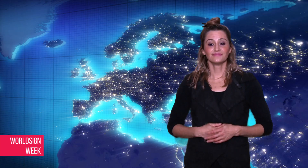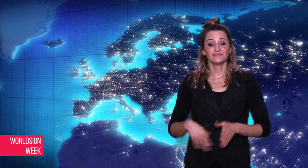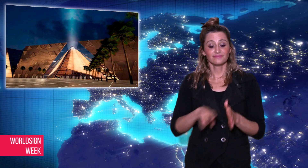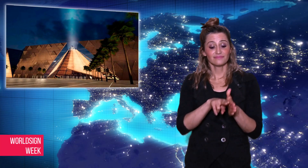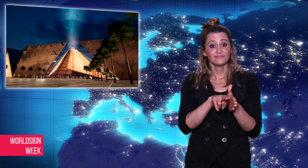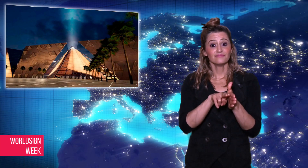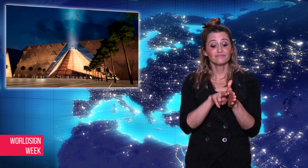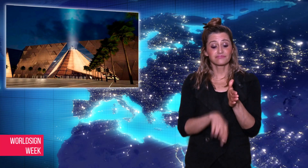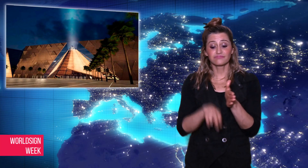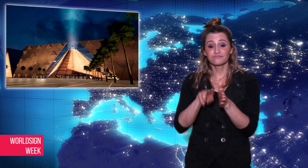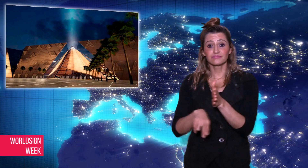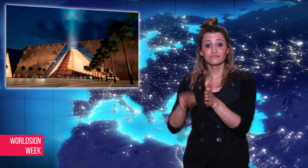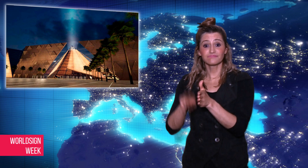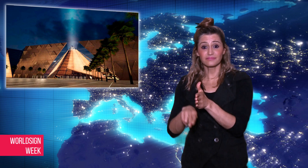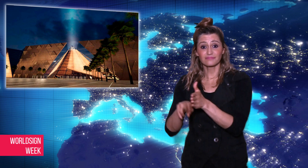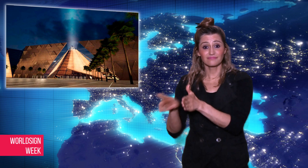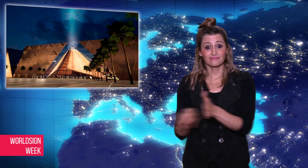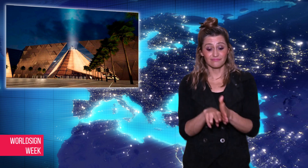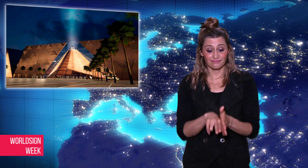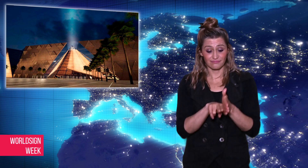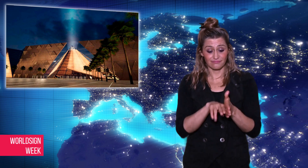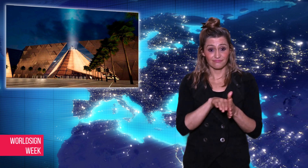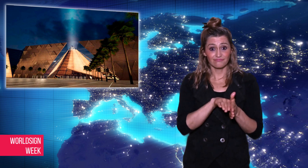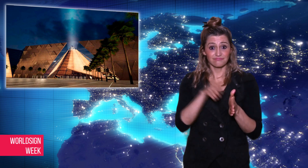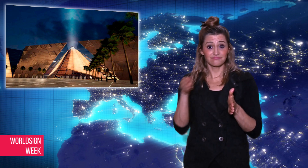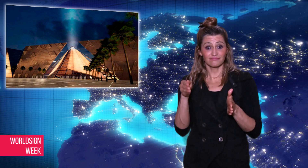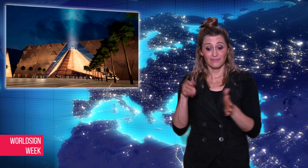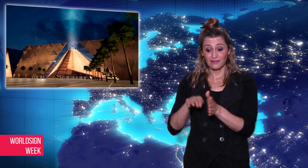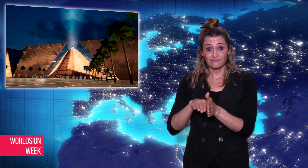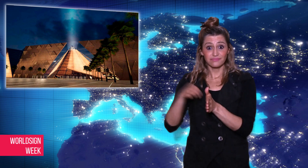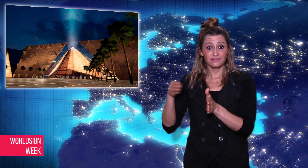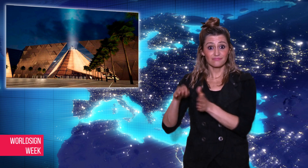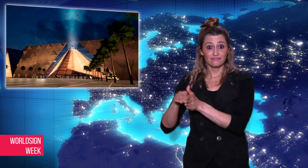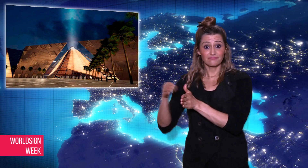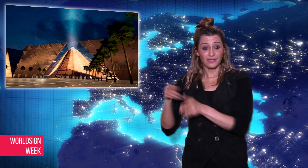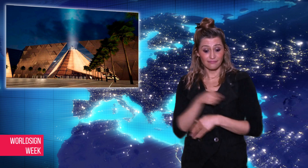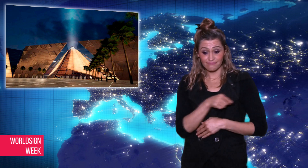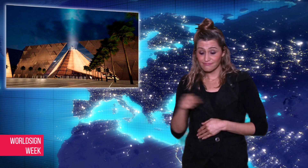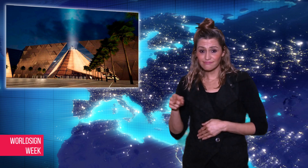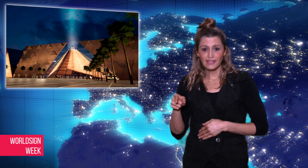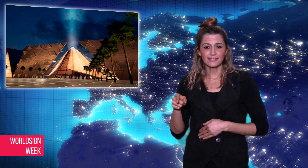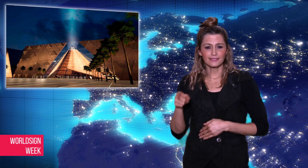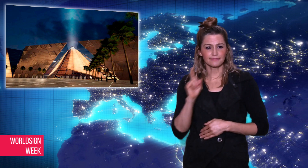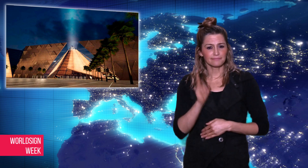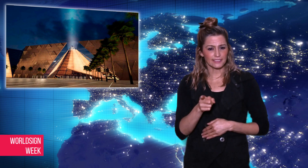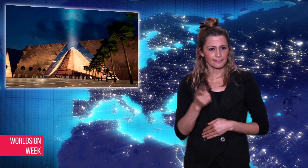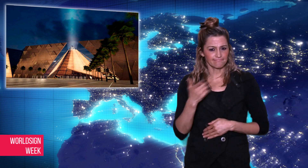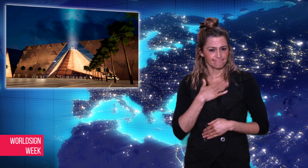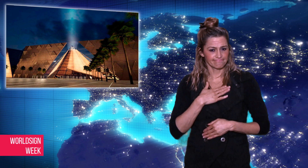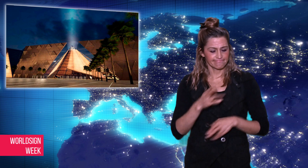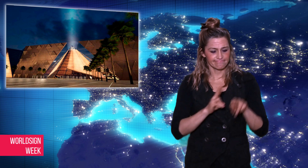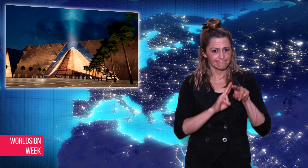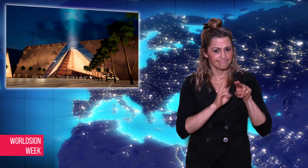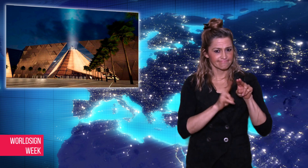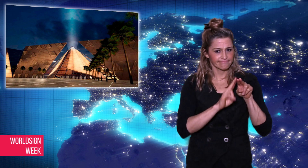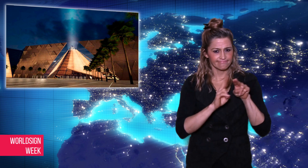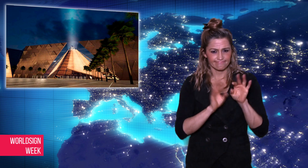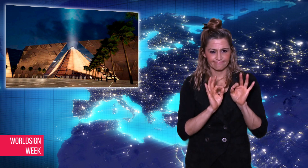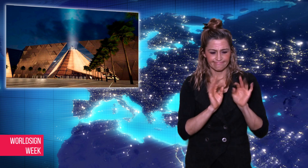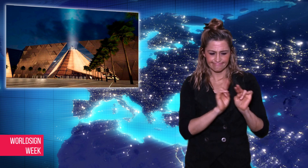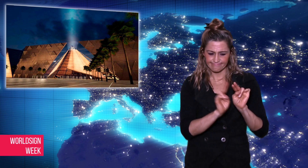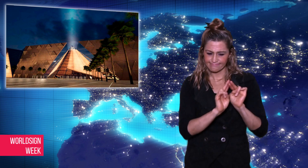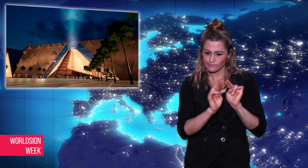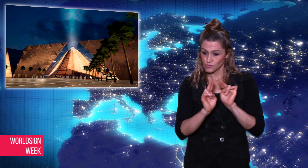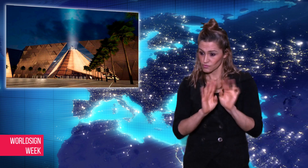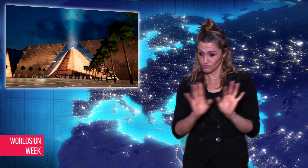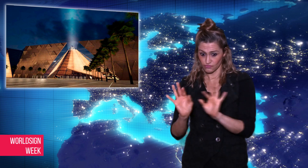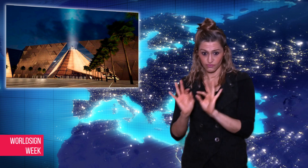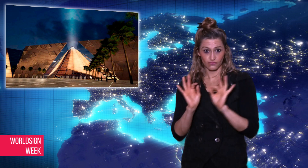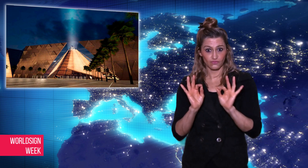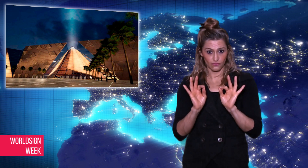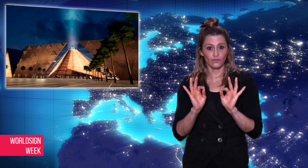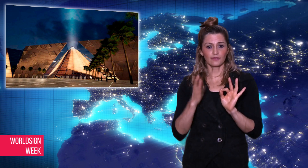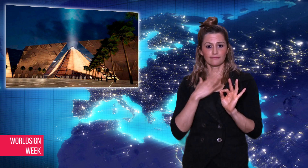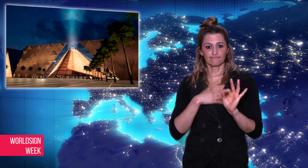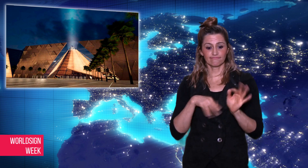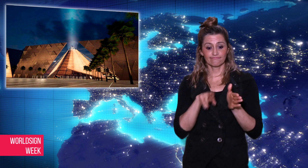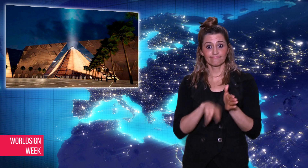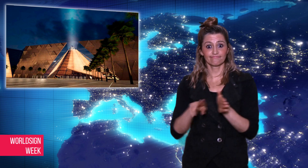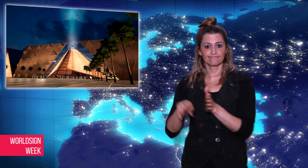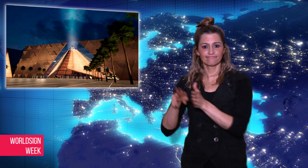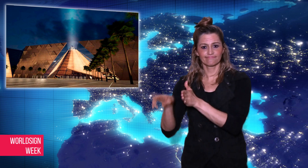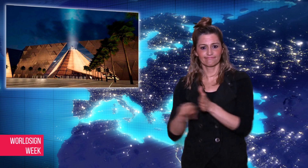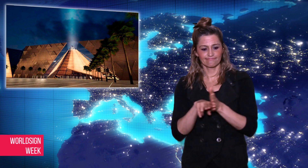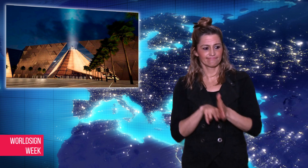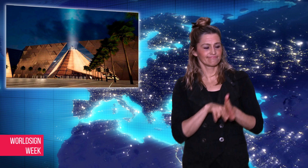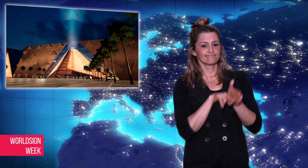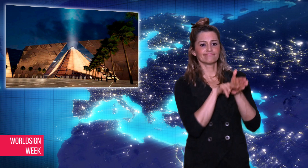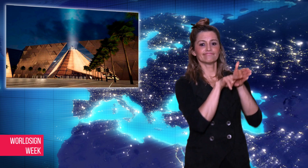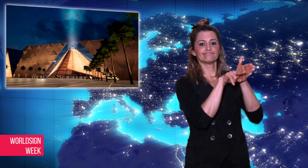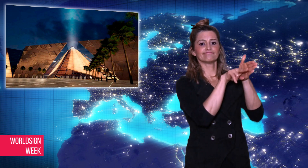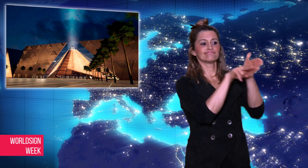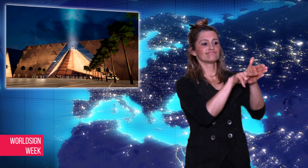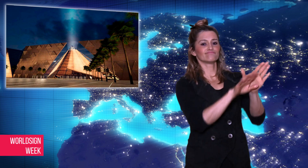The coffins will undergo restoration and be put on